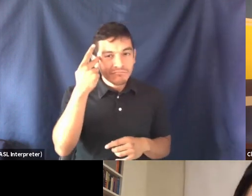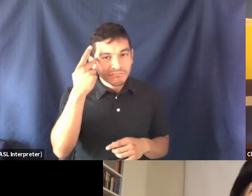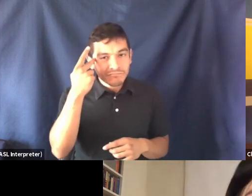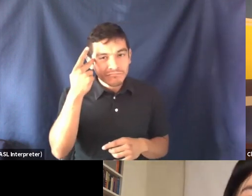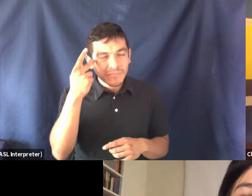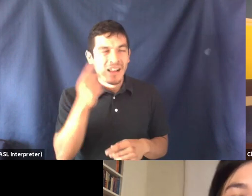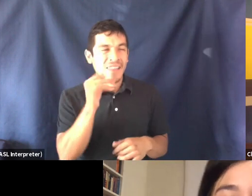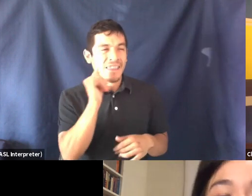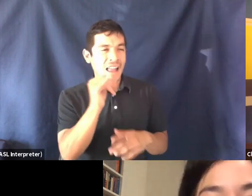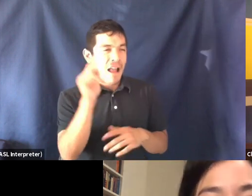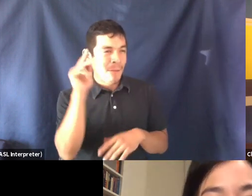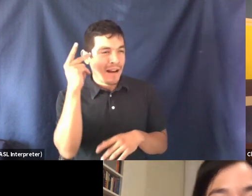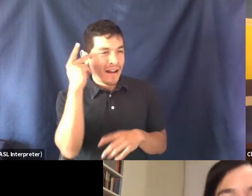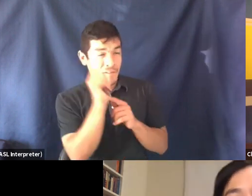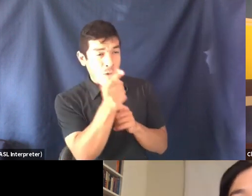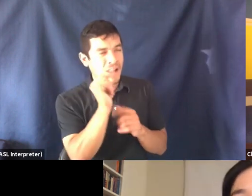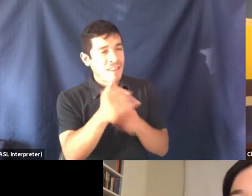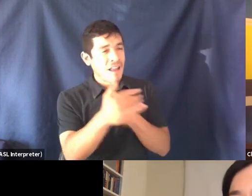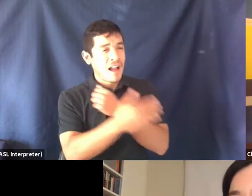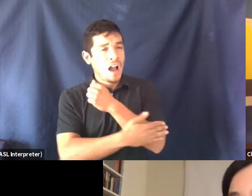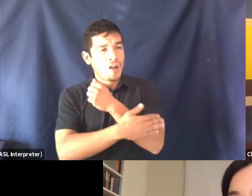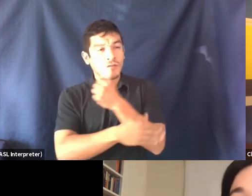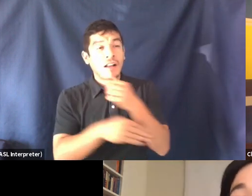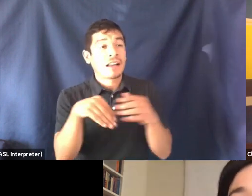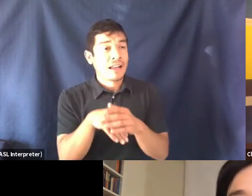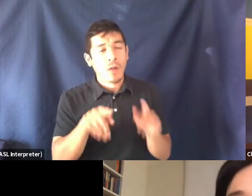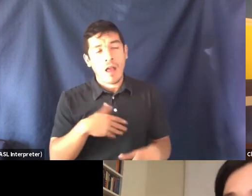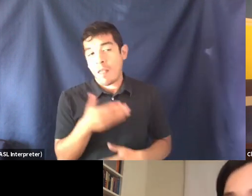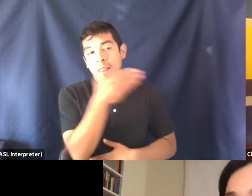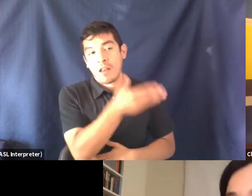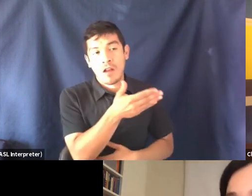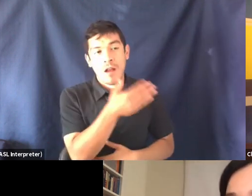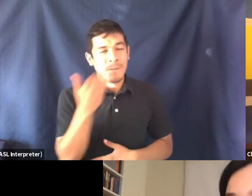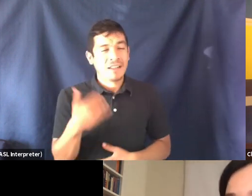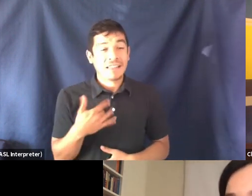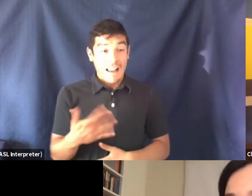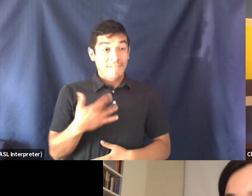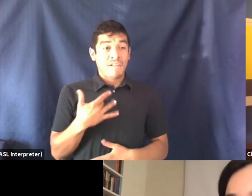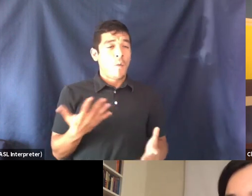that the country is caught in. And because I feel like what I came away with was, you know,